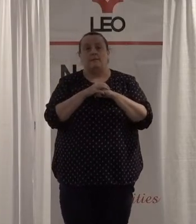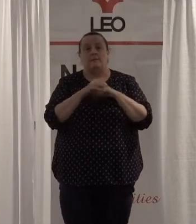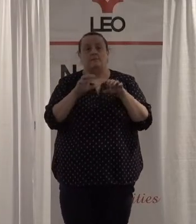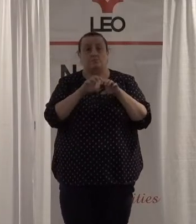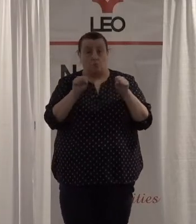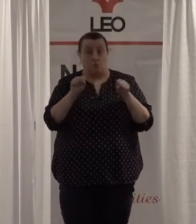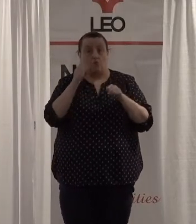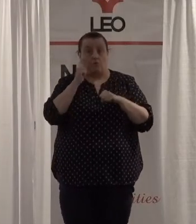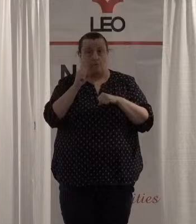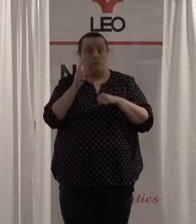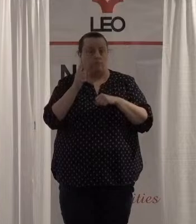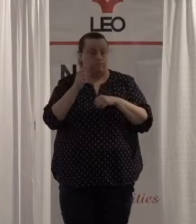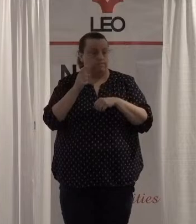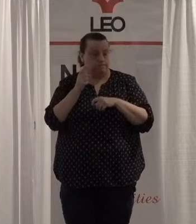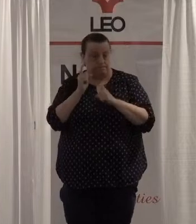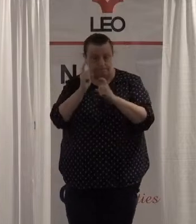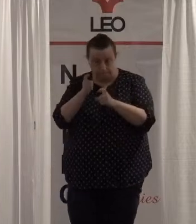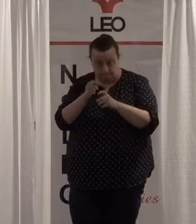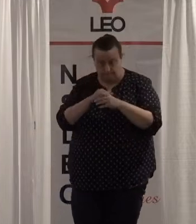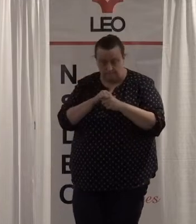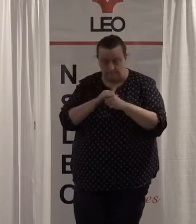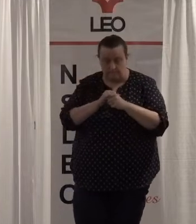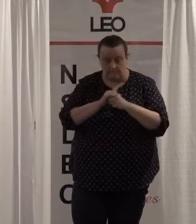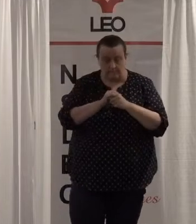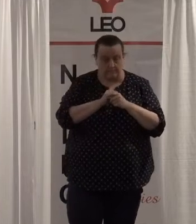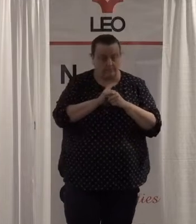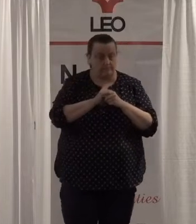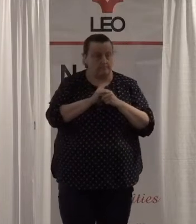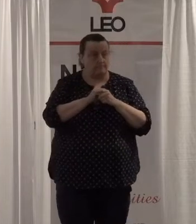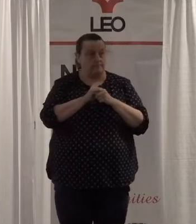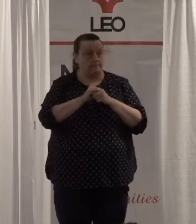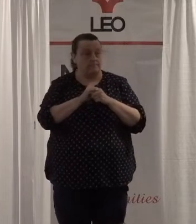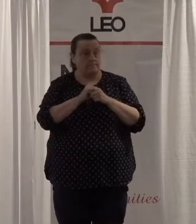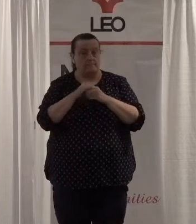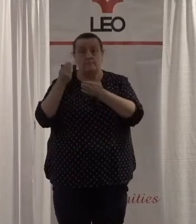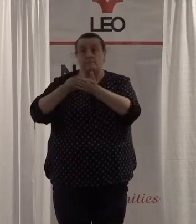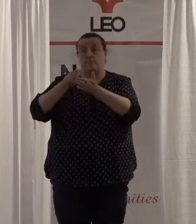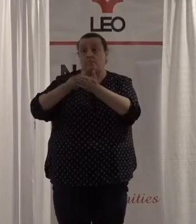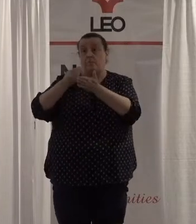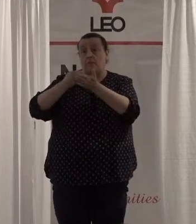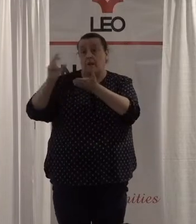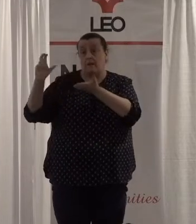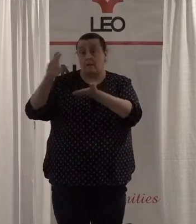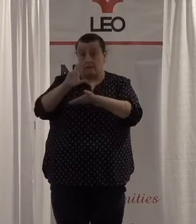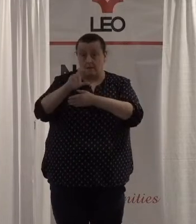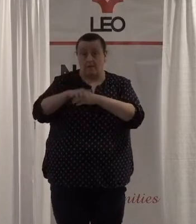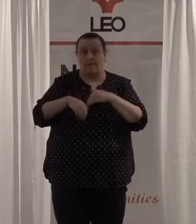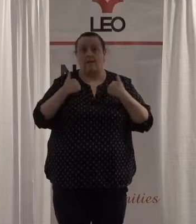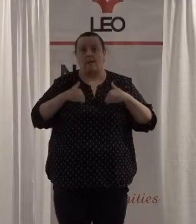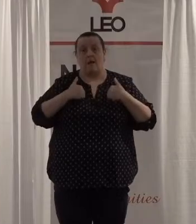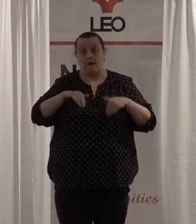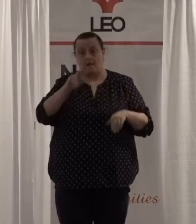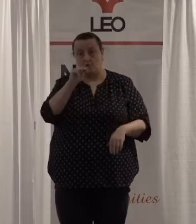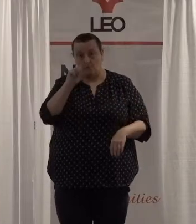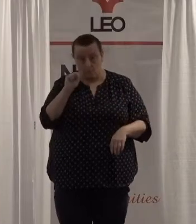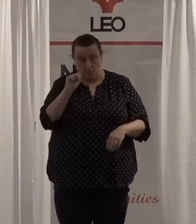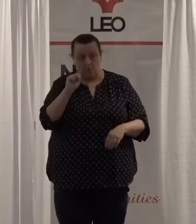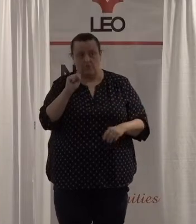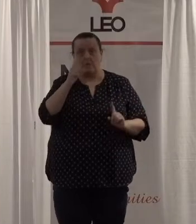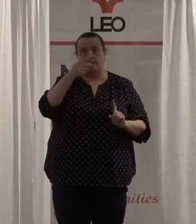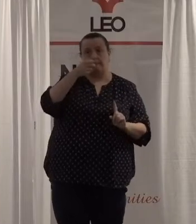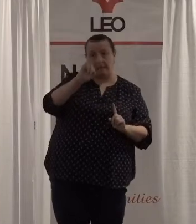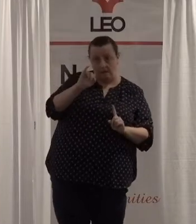THAT IS FUNDED THROUGH THE LUNG NOVA SCOTIA PEI